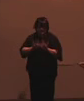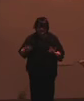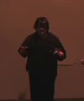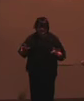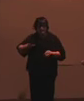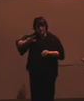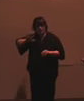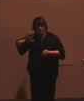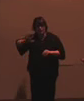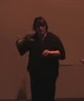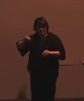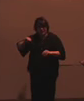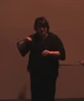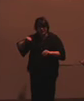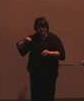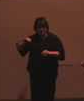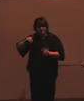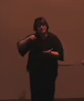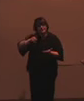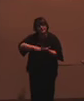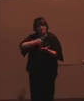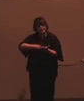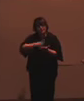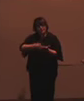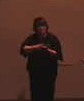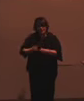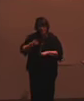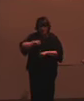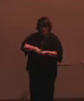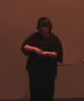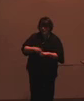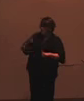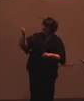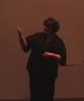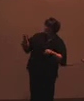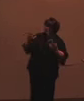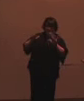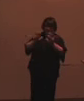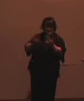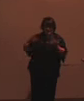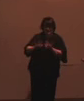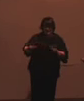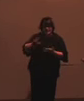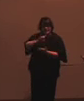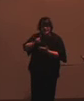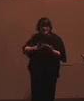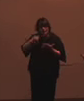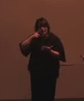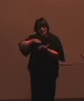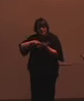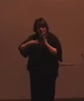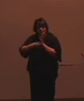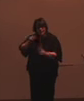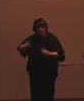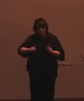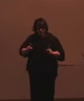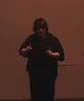And sometimes, of course, this space is designed for people. But sometimes the animals is coming in